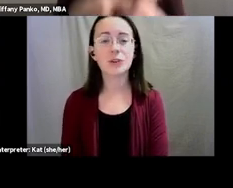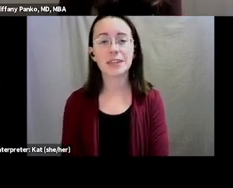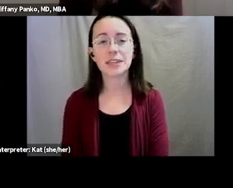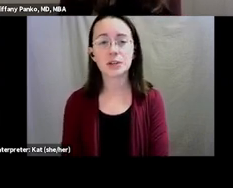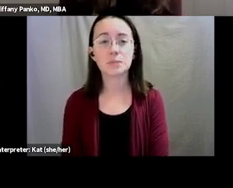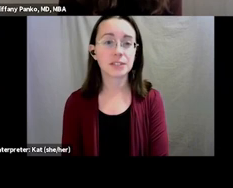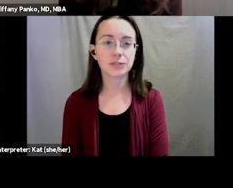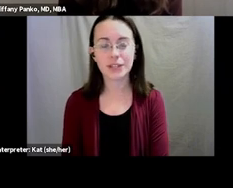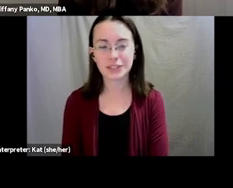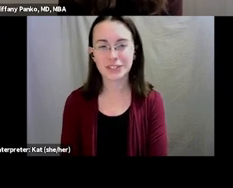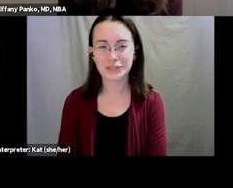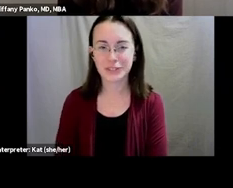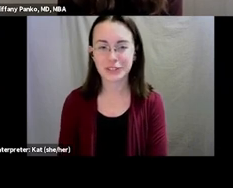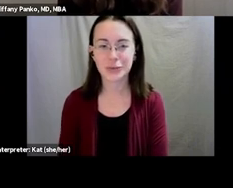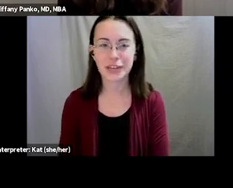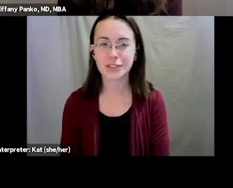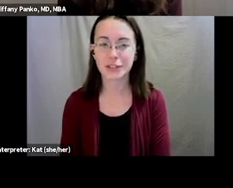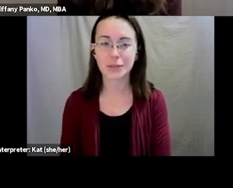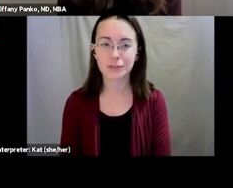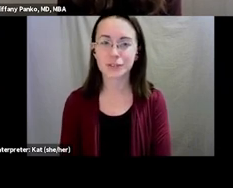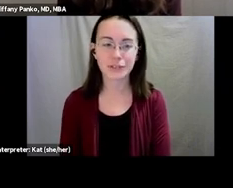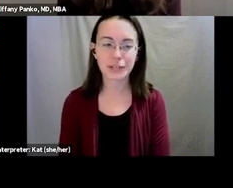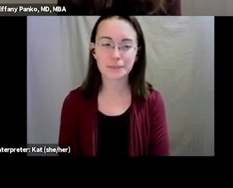So I think there are many layers to this question that we have to think about, certainly.